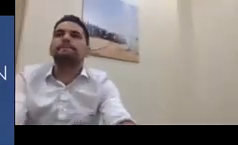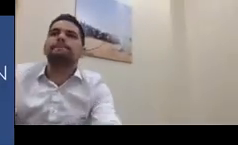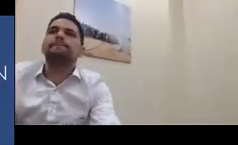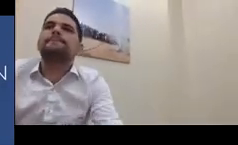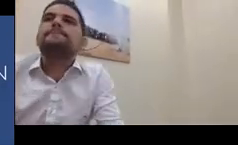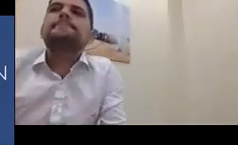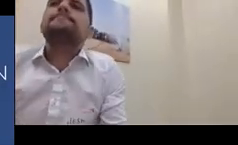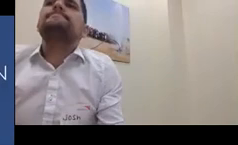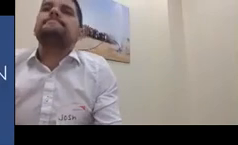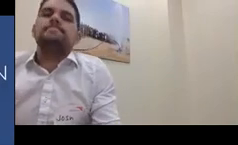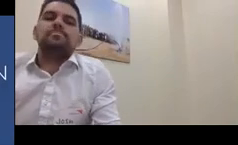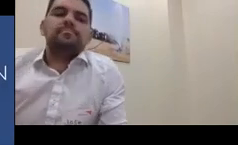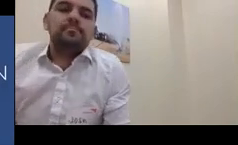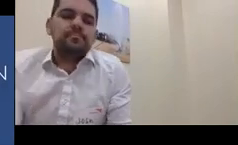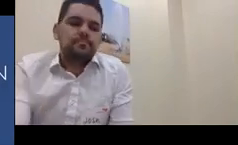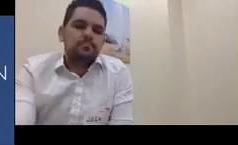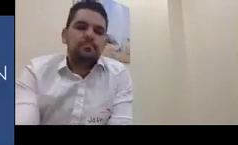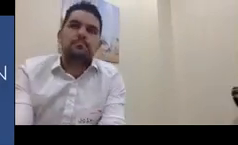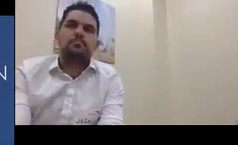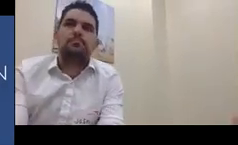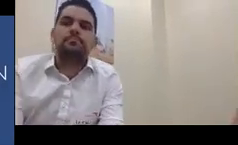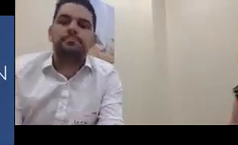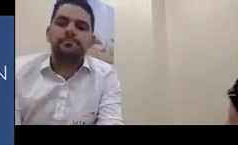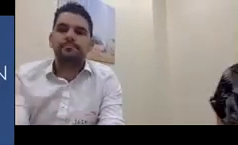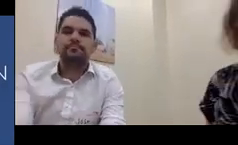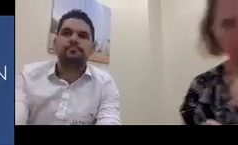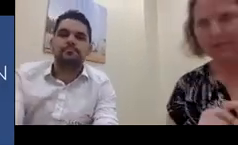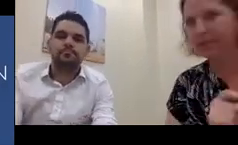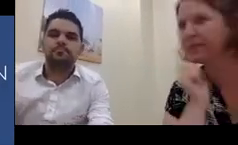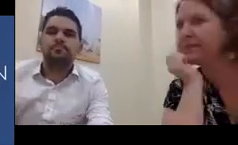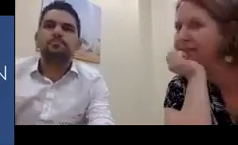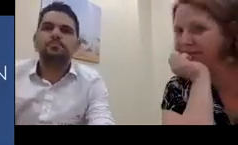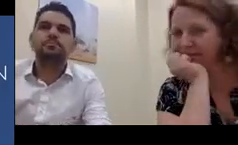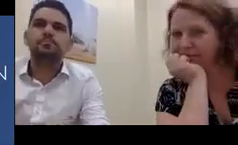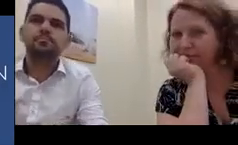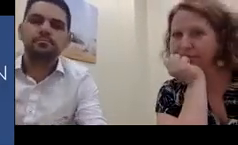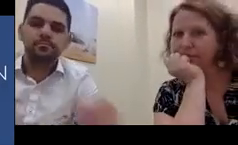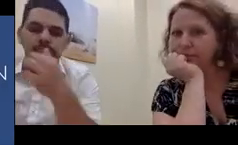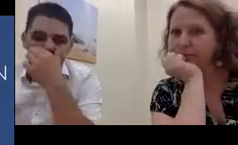and EGRA adaptation. So, you can find that there. I just kind of quickly looking through some of the chats